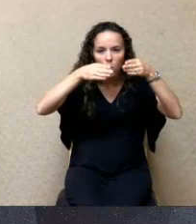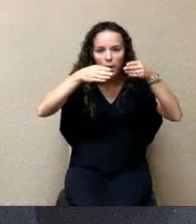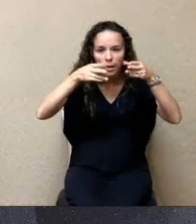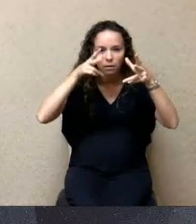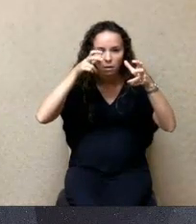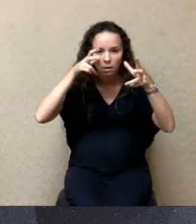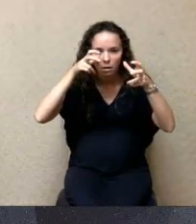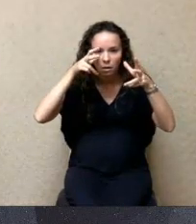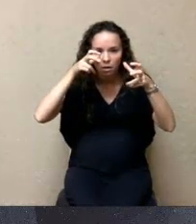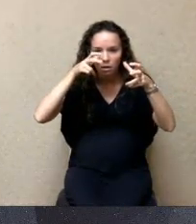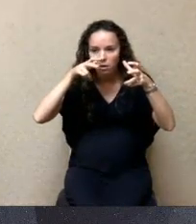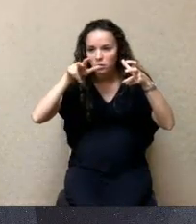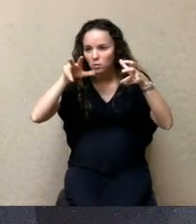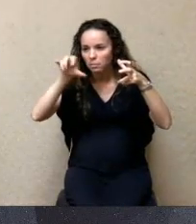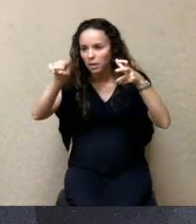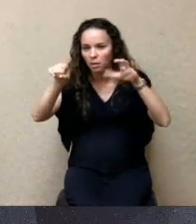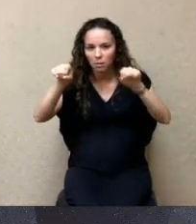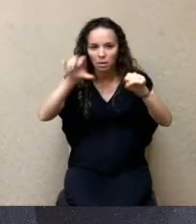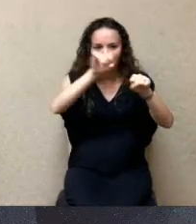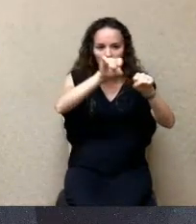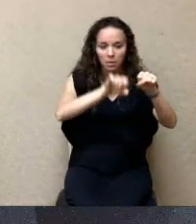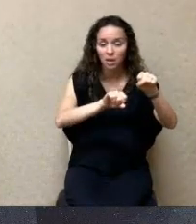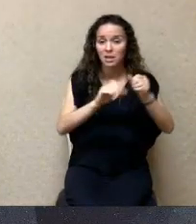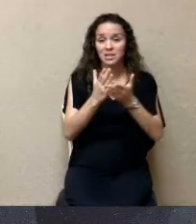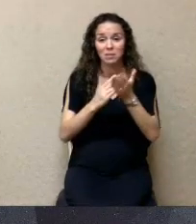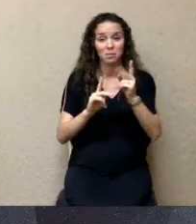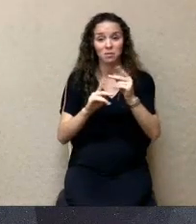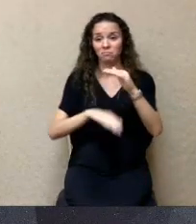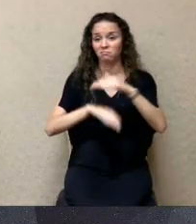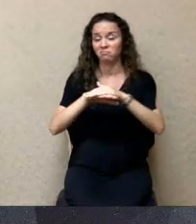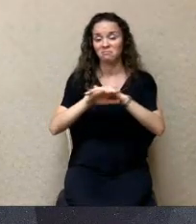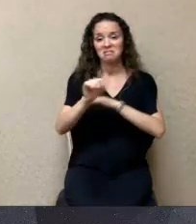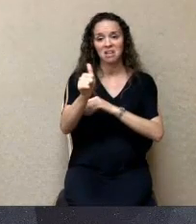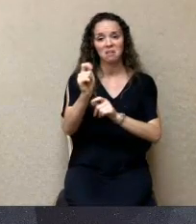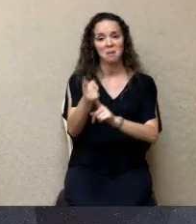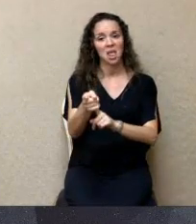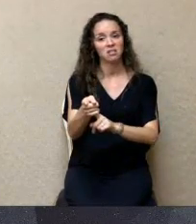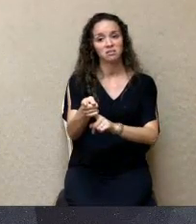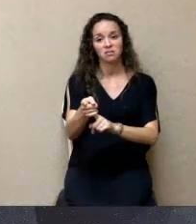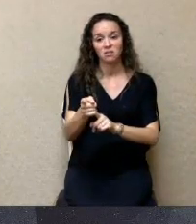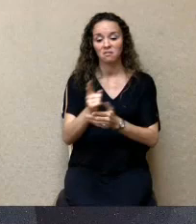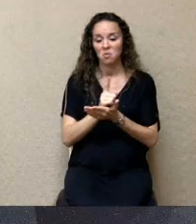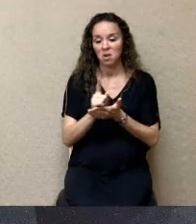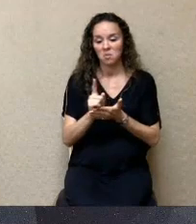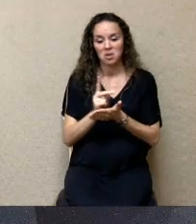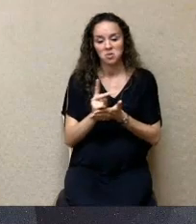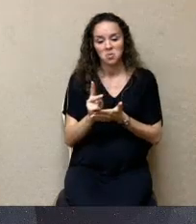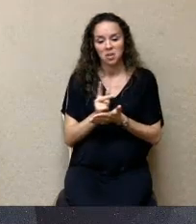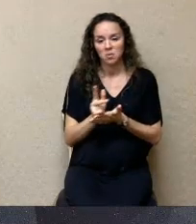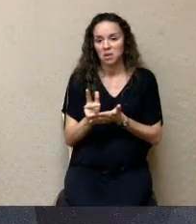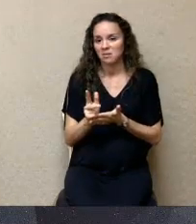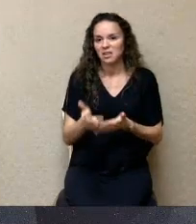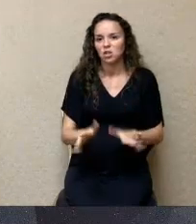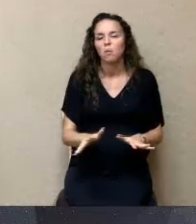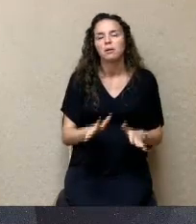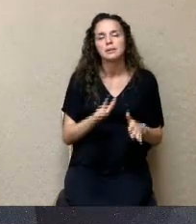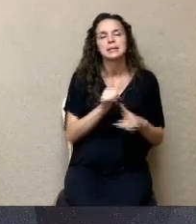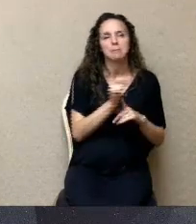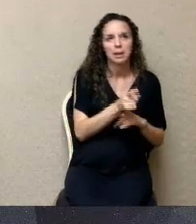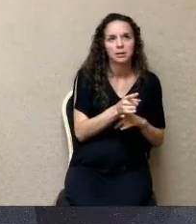selections on the device, we have some users who can only go about ten minutes the first few weeks that they have it. Ten minutes at a time and then a rest, and then, because